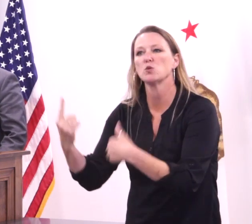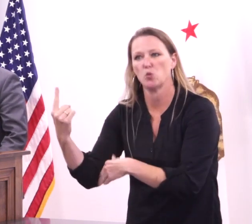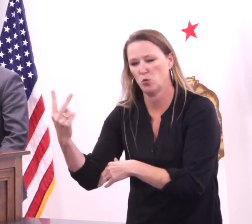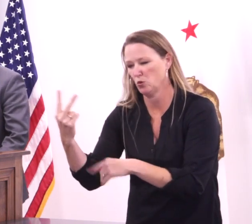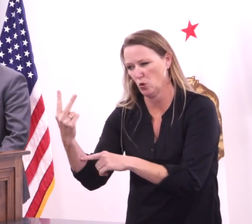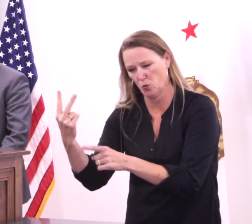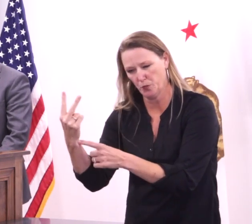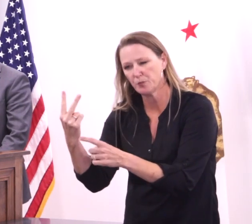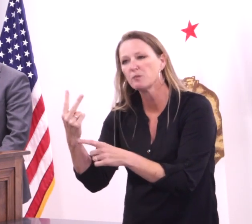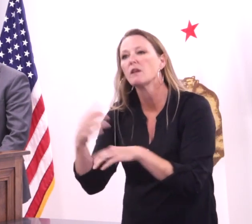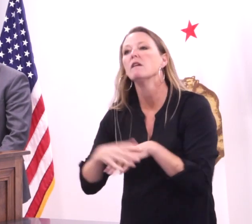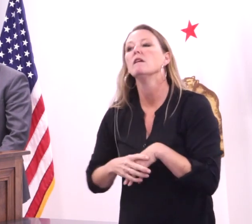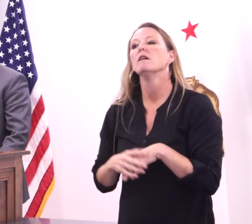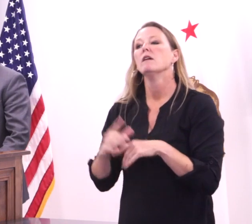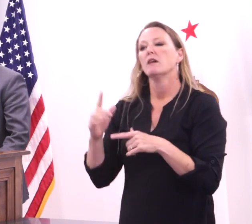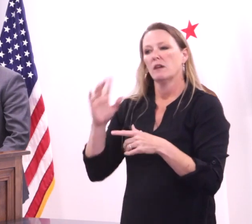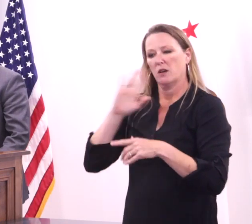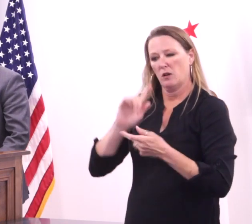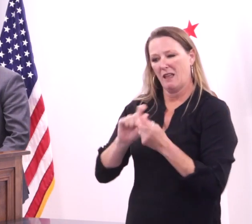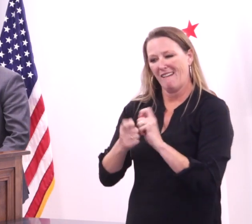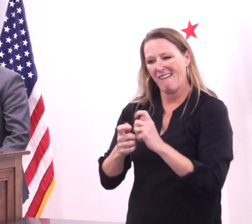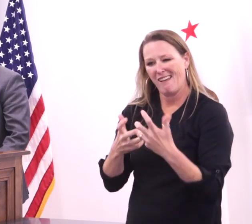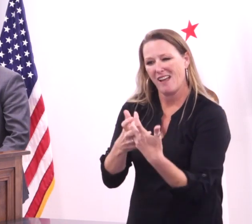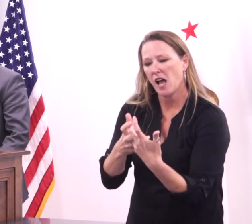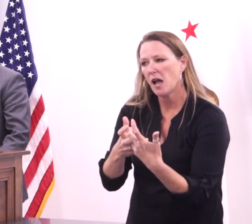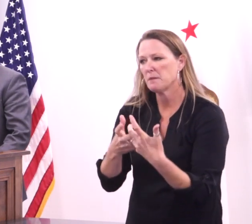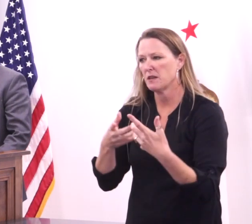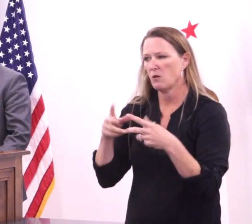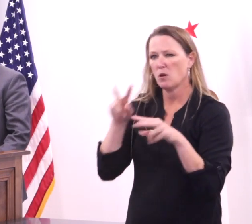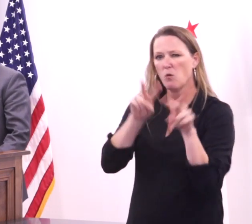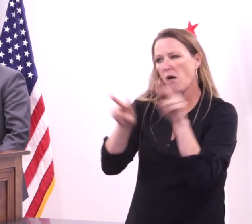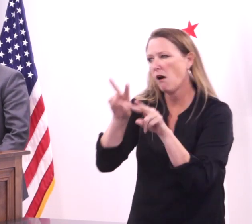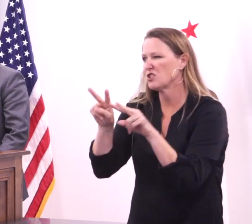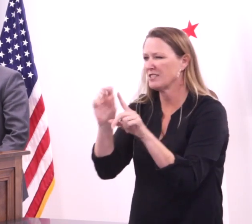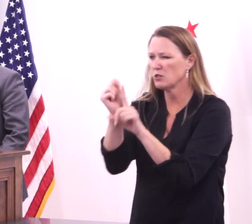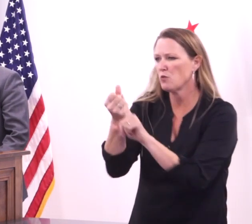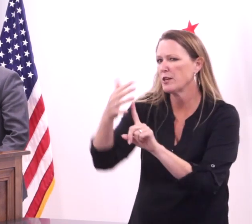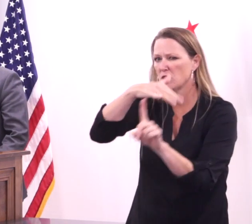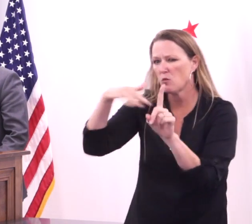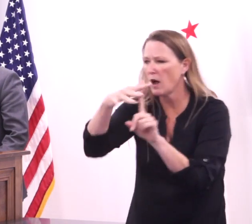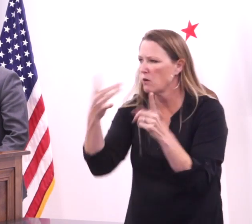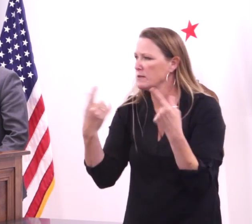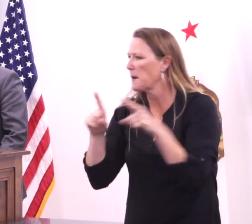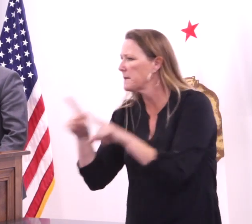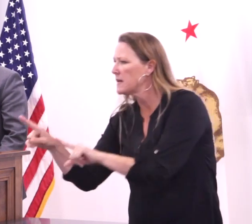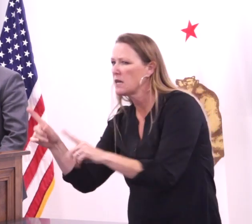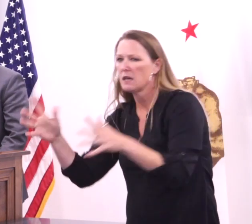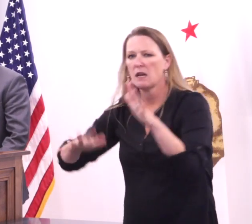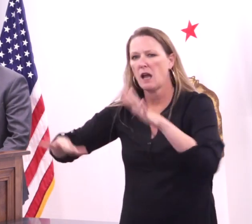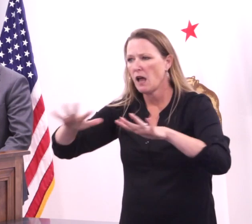We will be adapting to real-time conditions. Phase 3 is new normal.